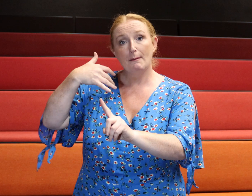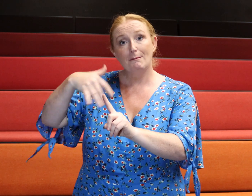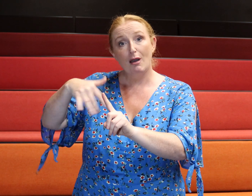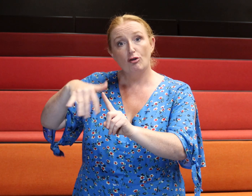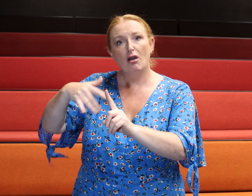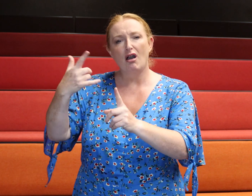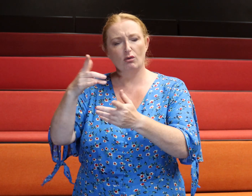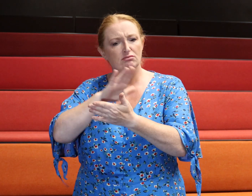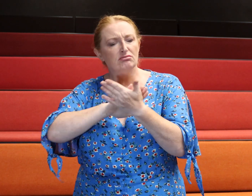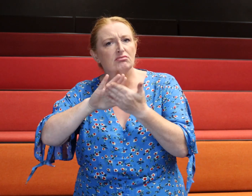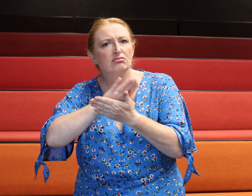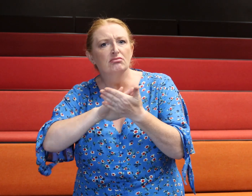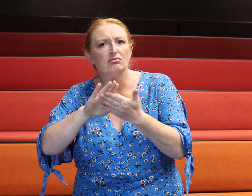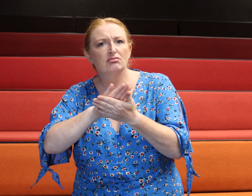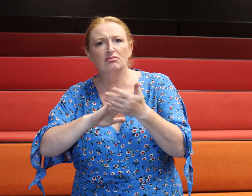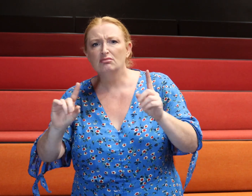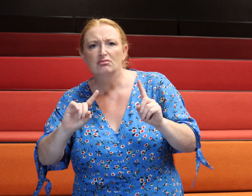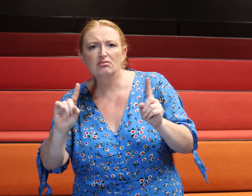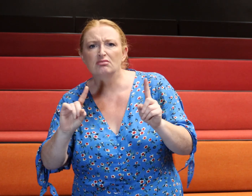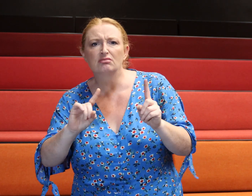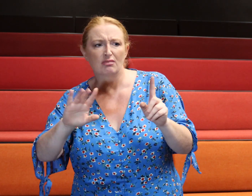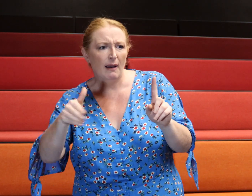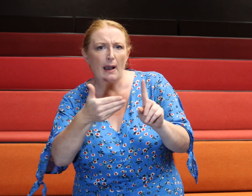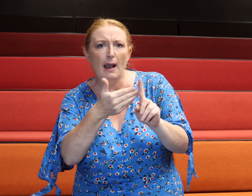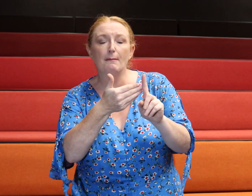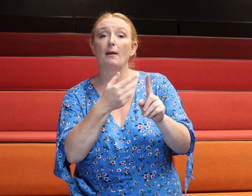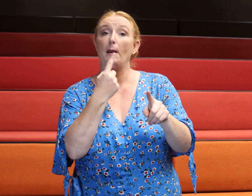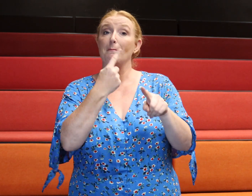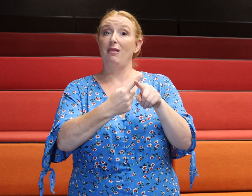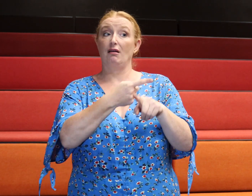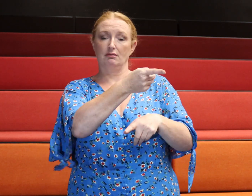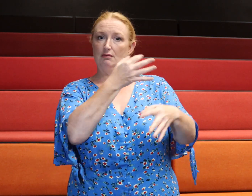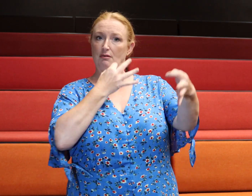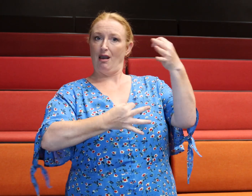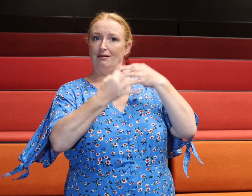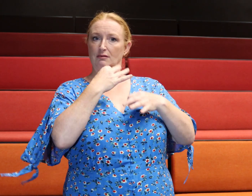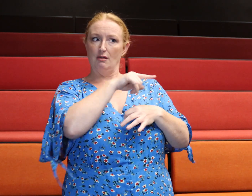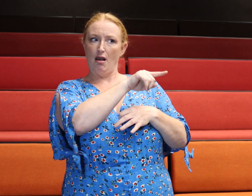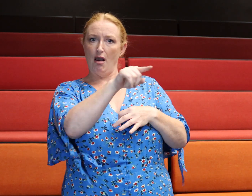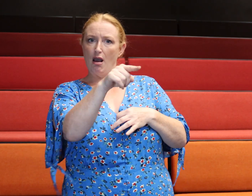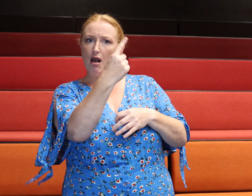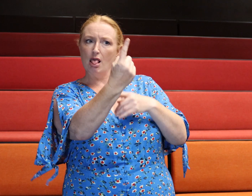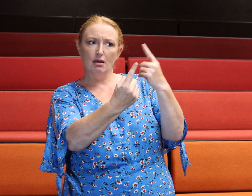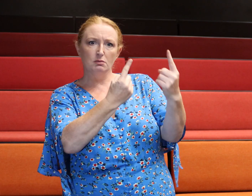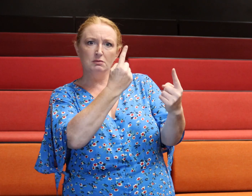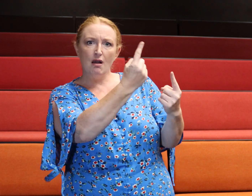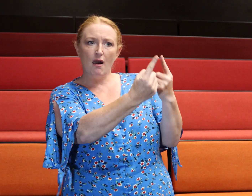the context of the show and also the delivery that each of the actors give